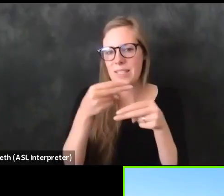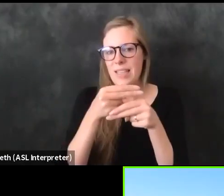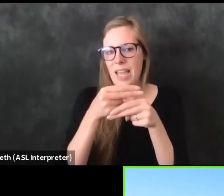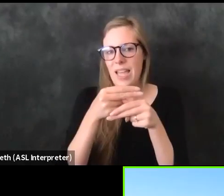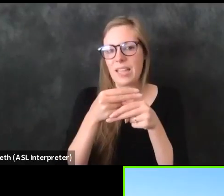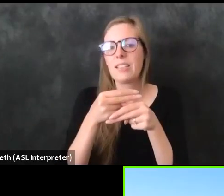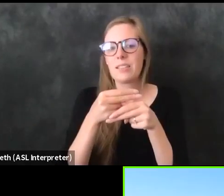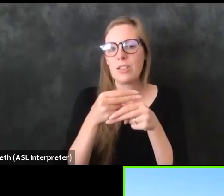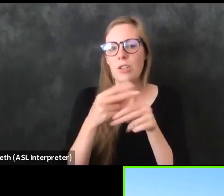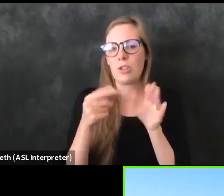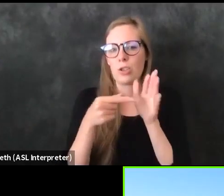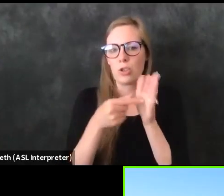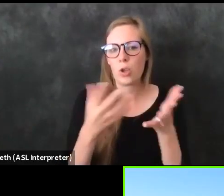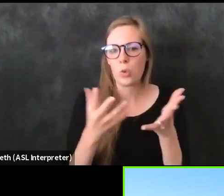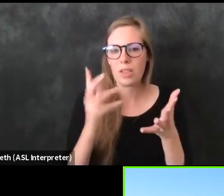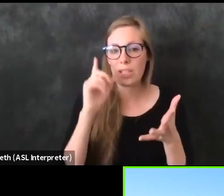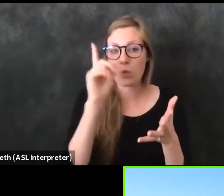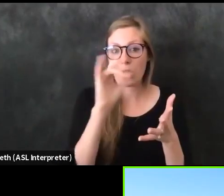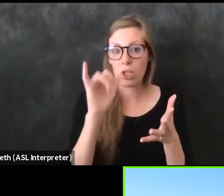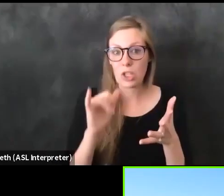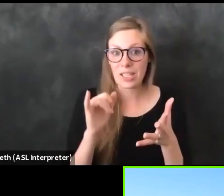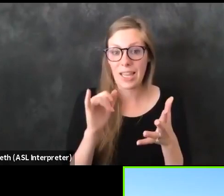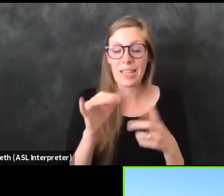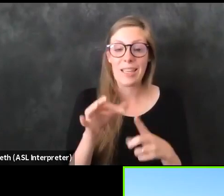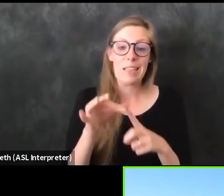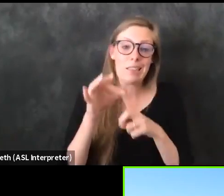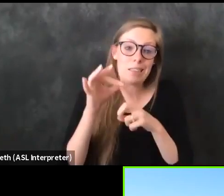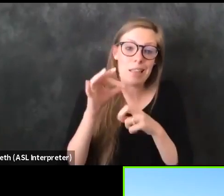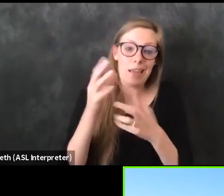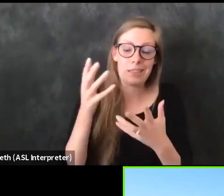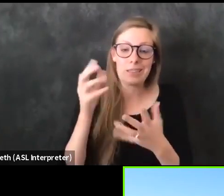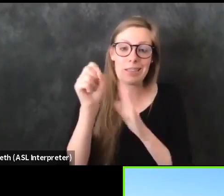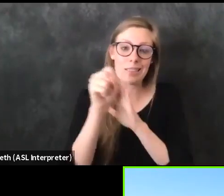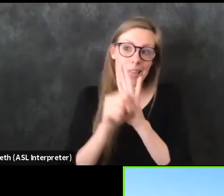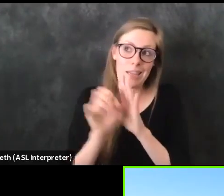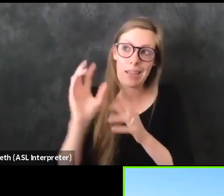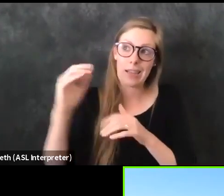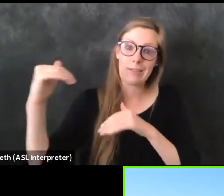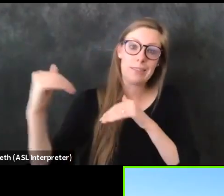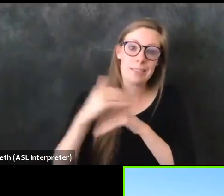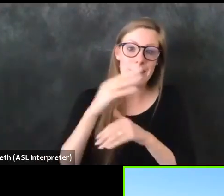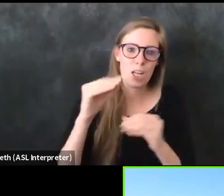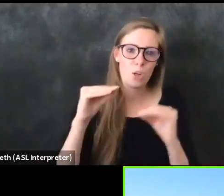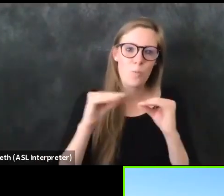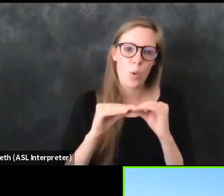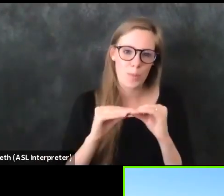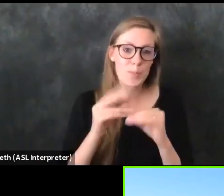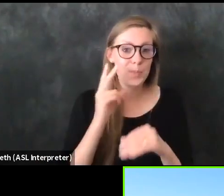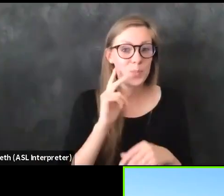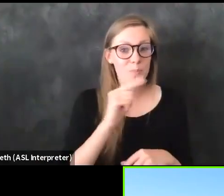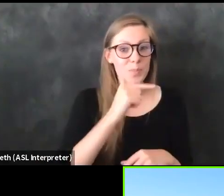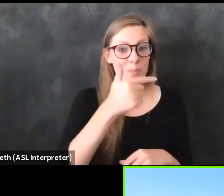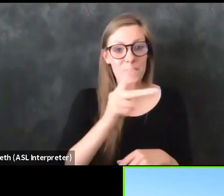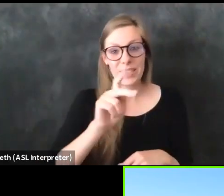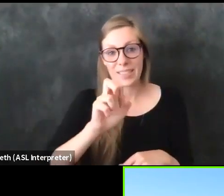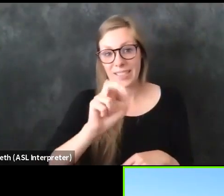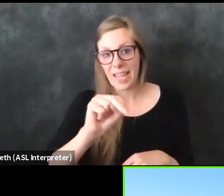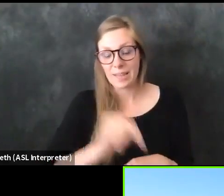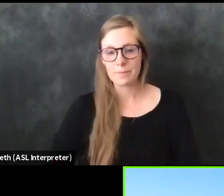look like unless the state is able to intervene to send us more doses. Can I'll hand this over to.